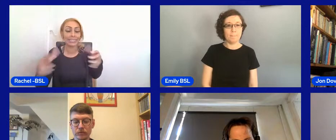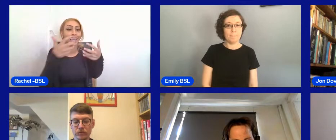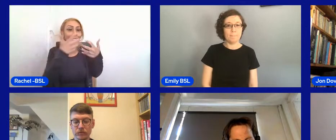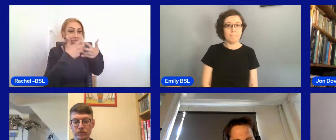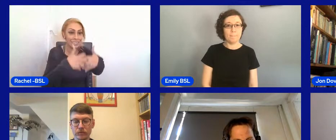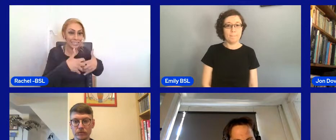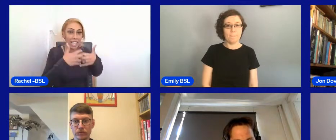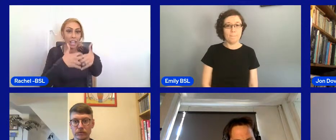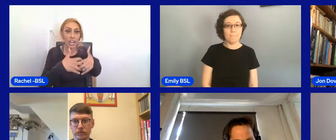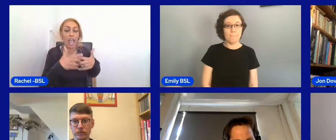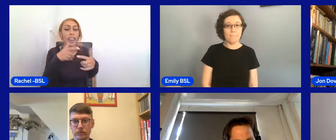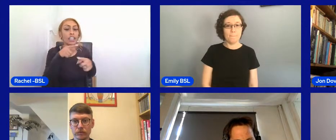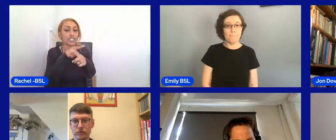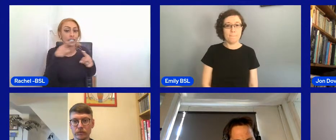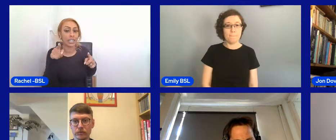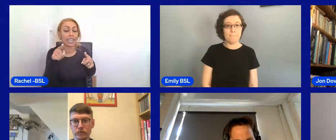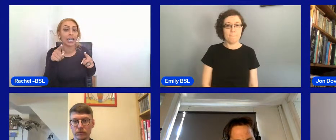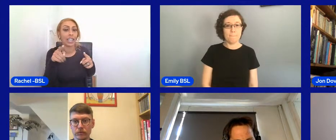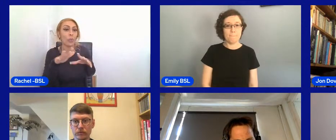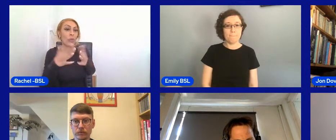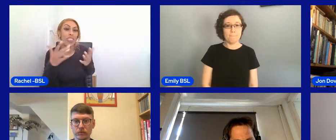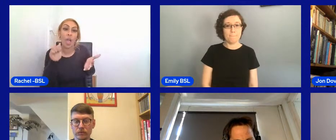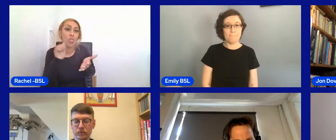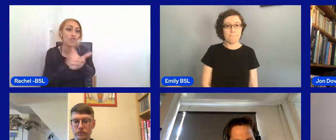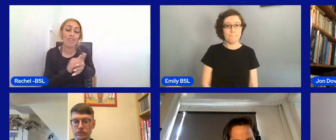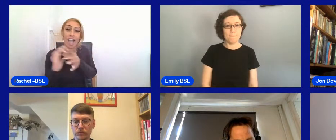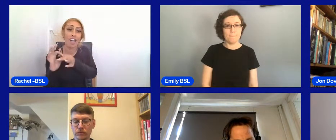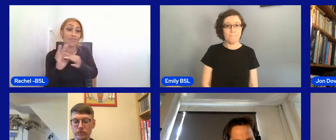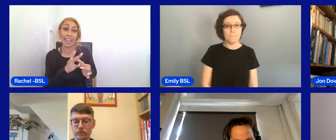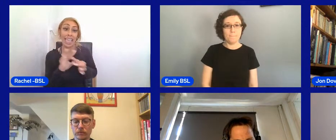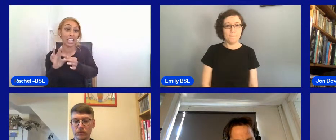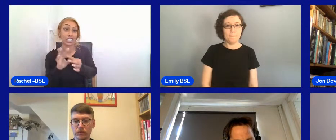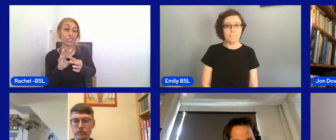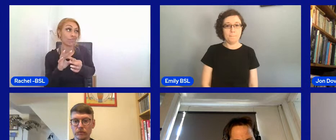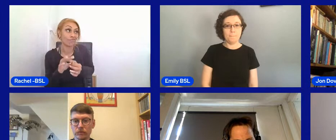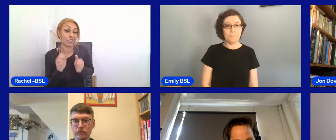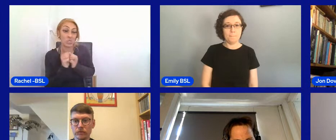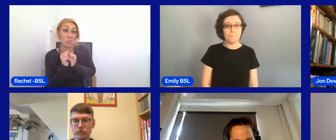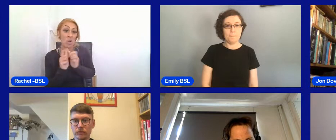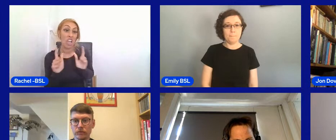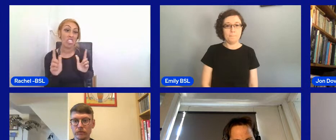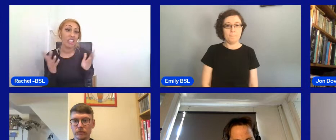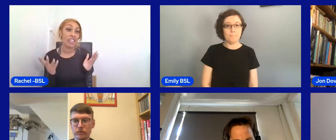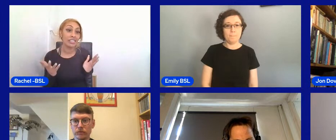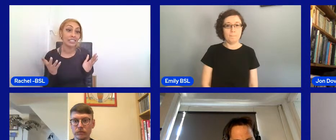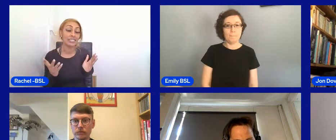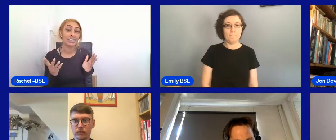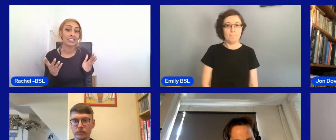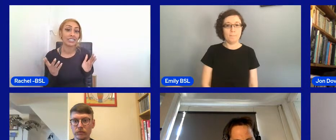Thanks Joe. I've been feeling this all day, the relationship with the big companies who